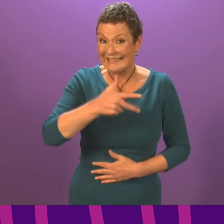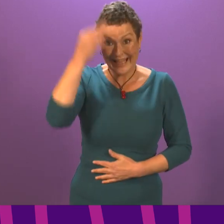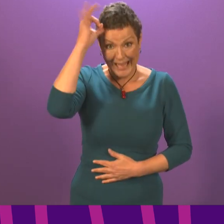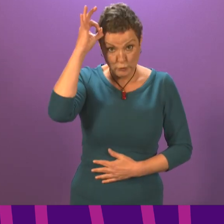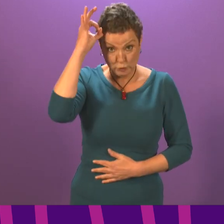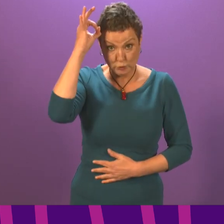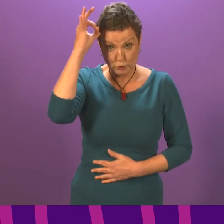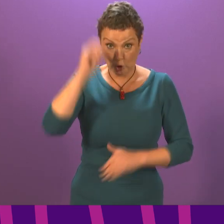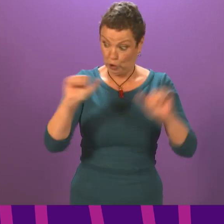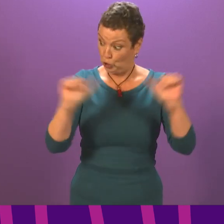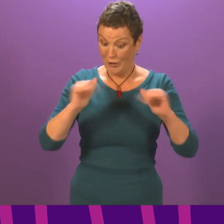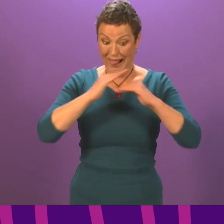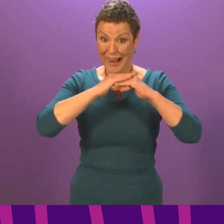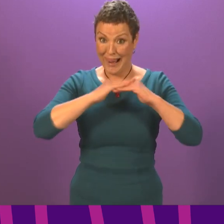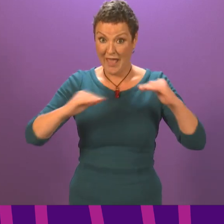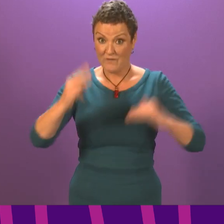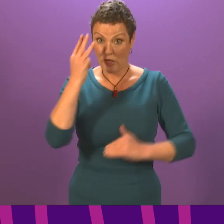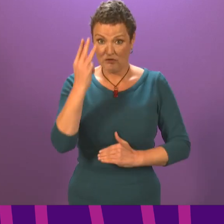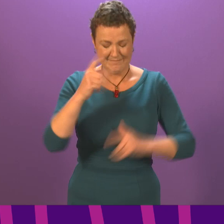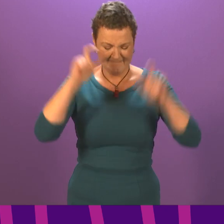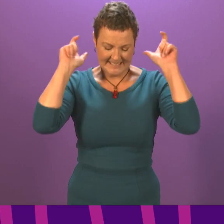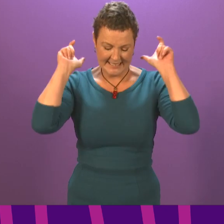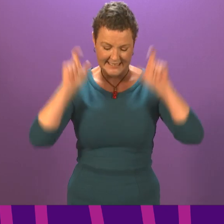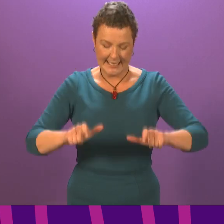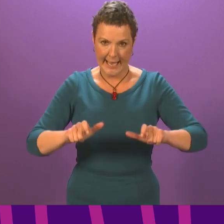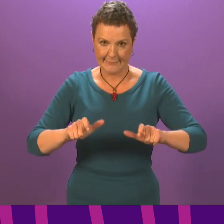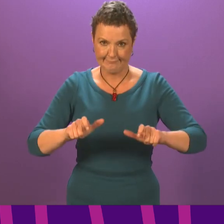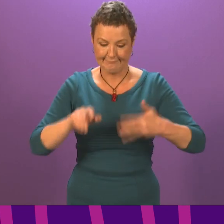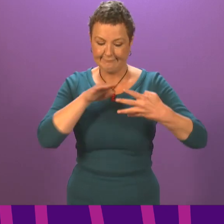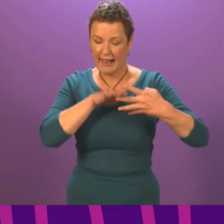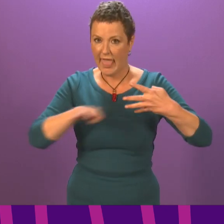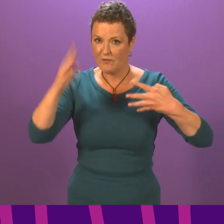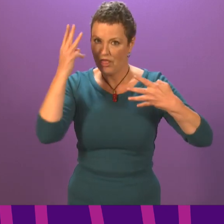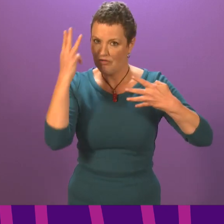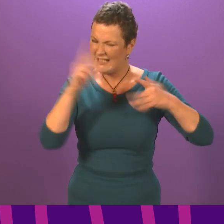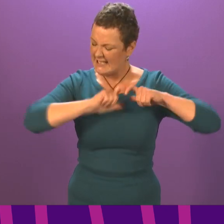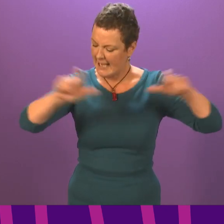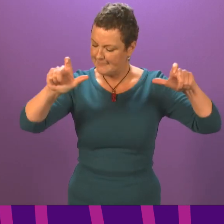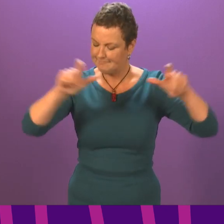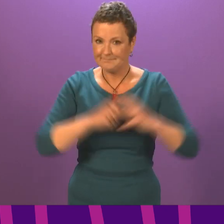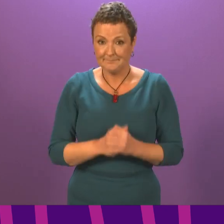that are currently at level 3 will remain at level 3. Although we still see progress